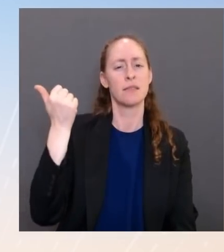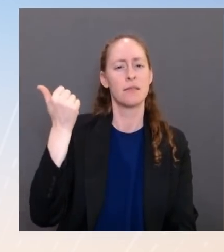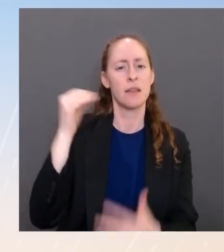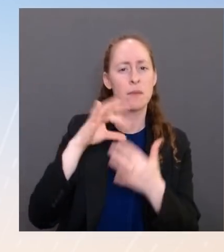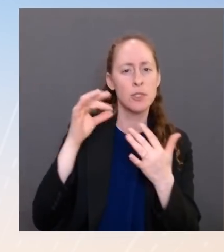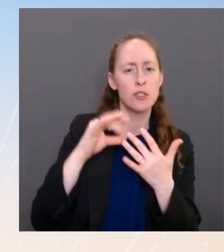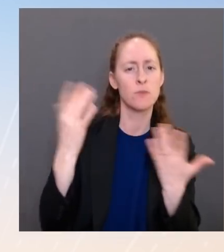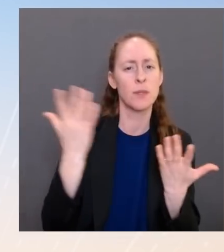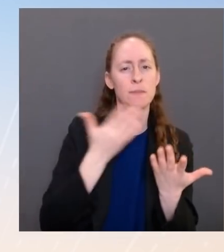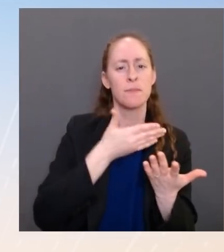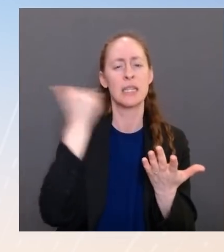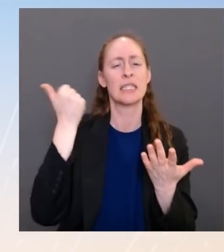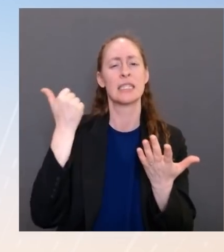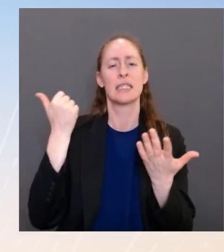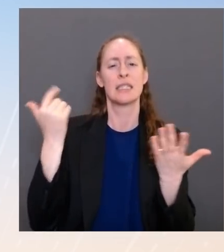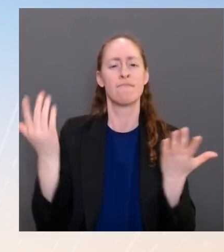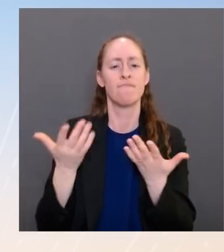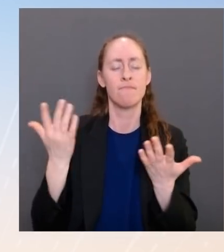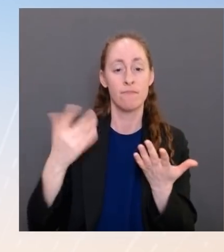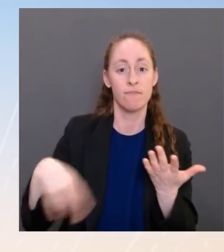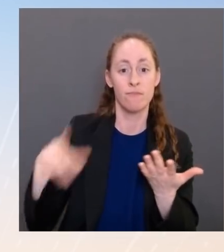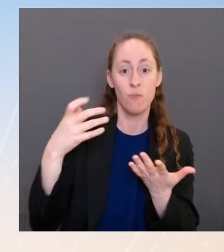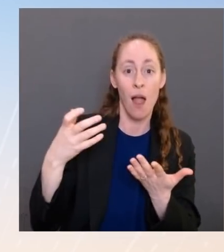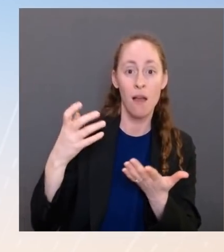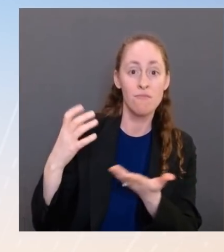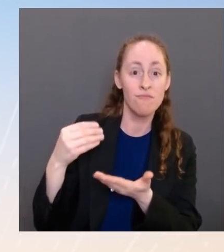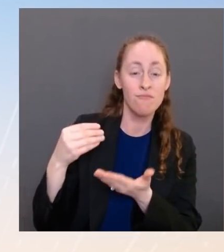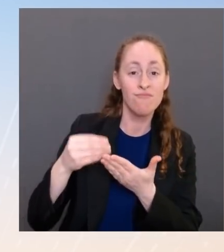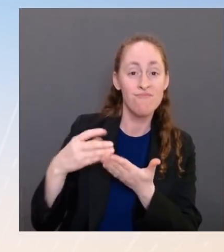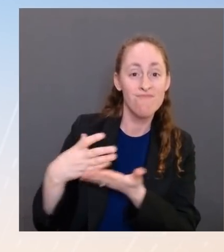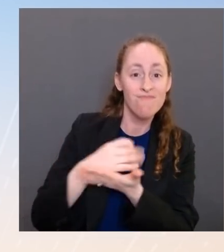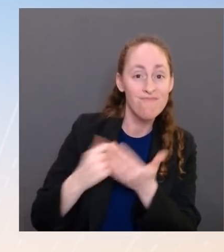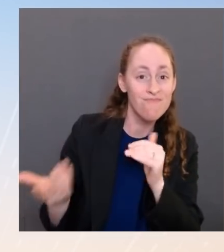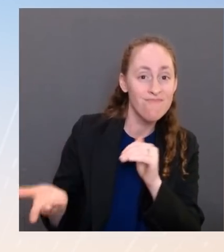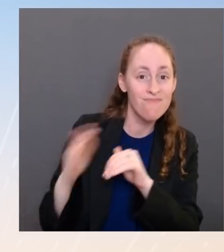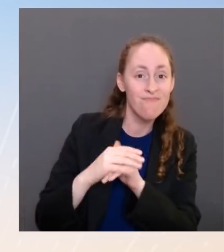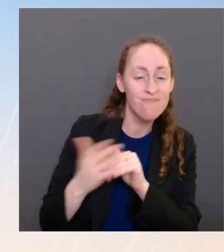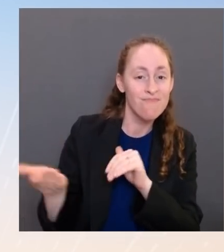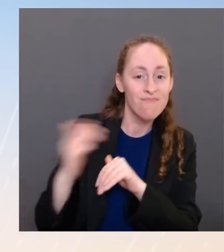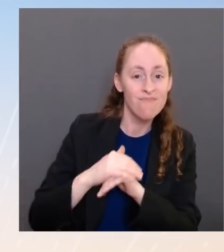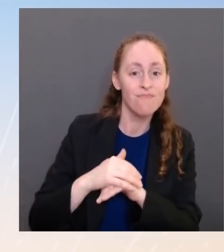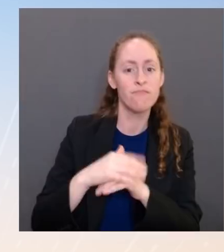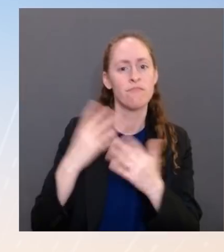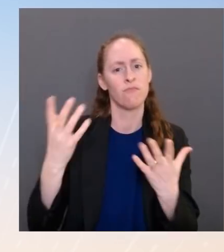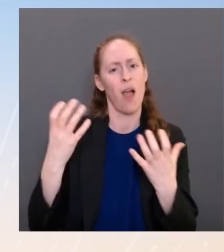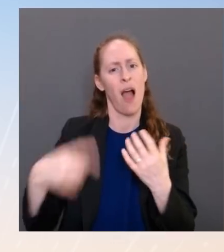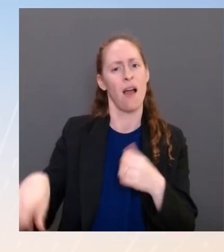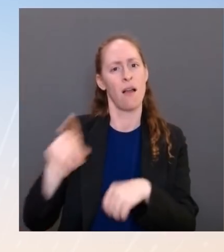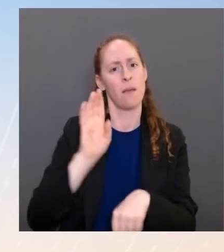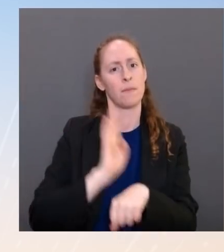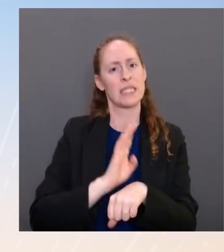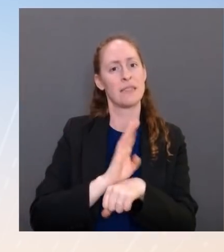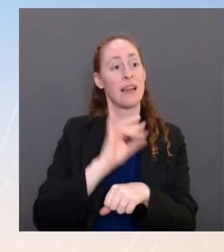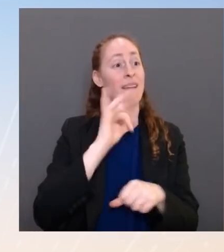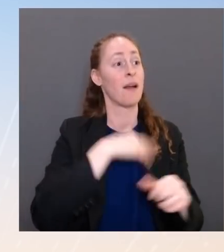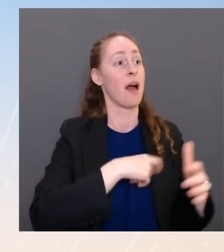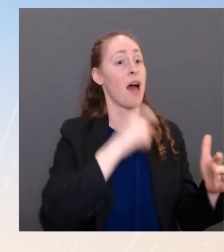that are impacted by these tariffs in a way that -- that we don't feel is effective. So, there will be more and he's continuing to weigh them. But Ambassador Tai is -- is leading that effort.